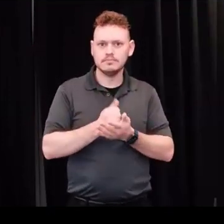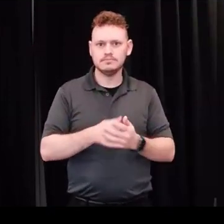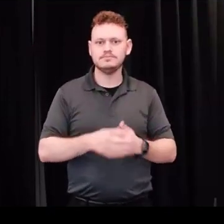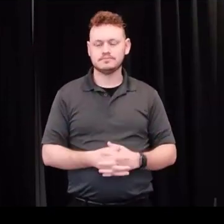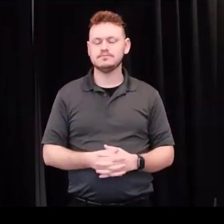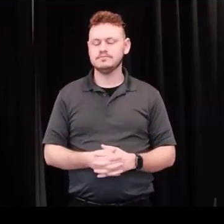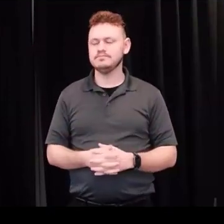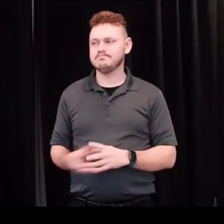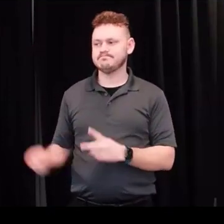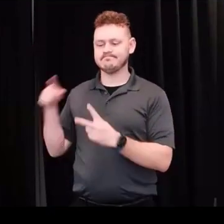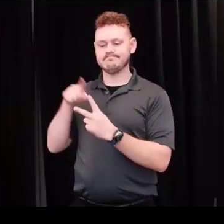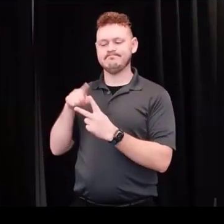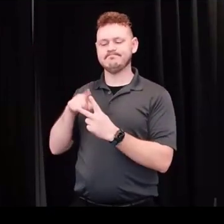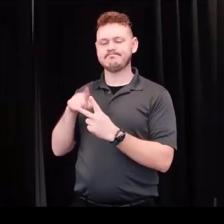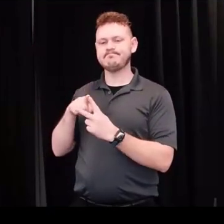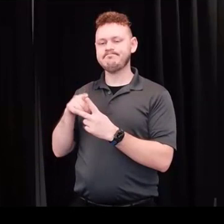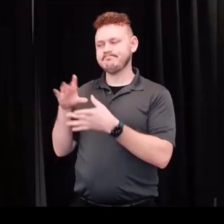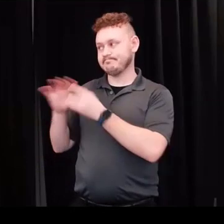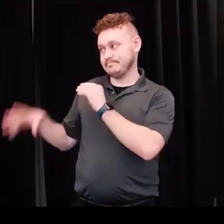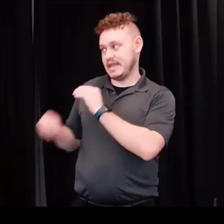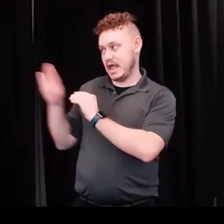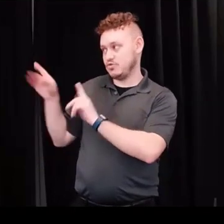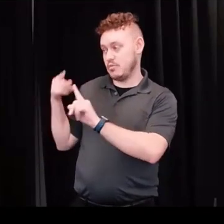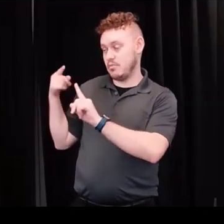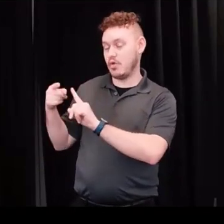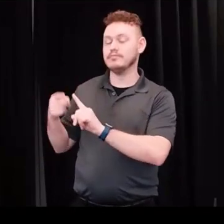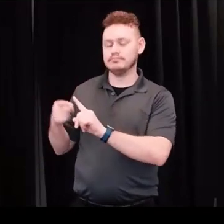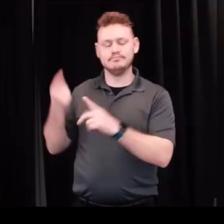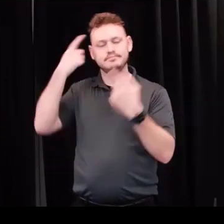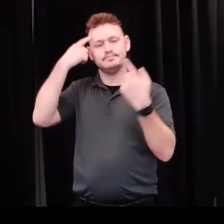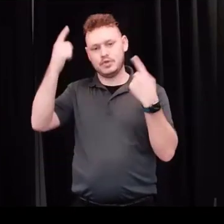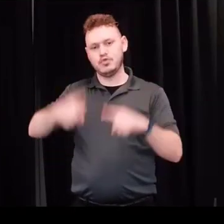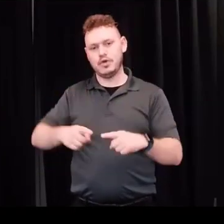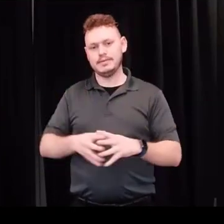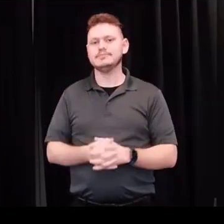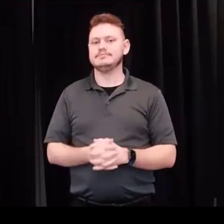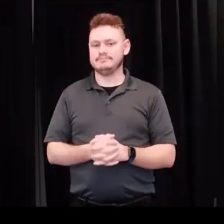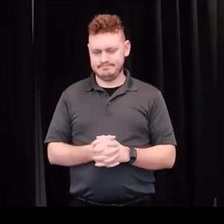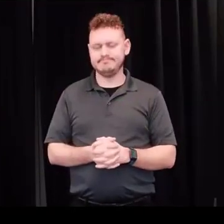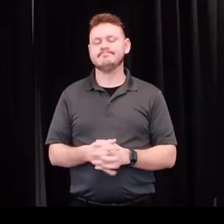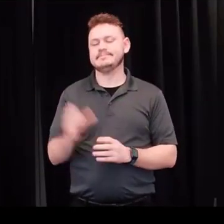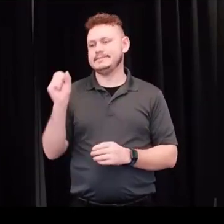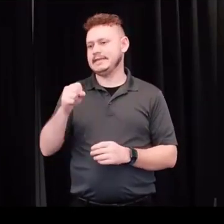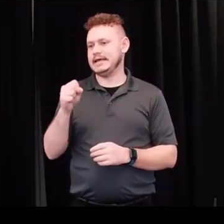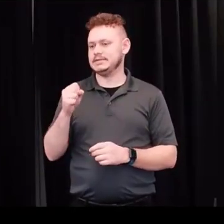And I will say, to add to your point, I agree. And yes, we firmly believe in talking to the student